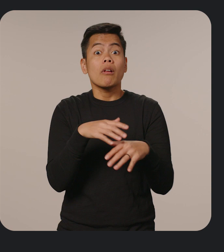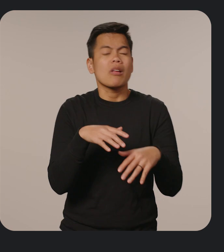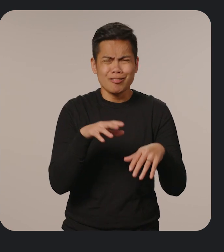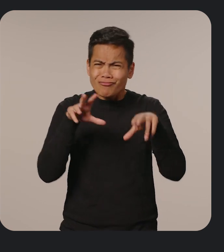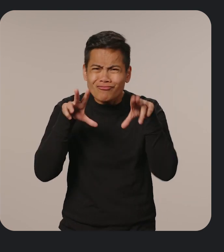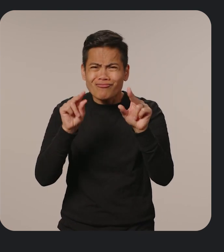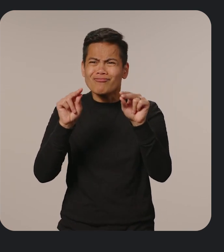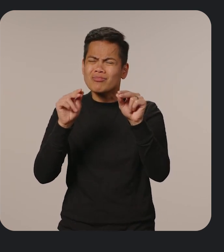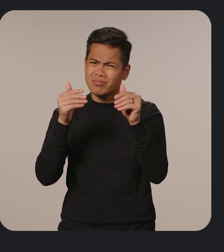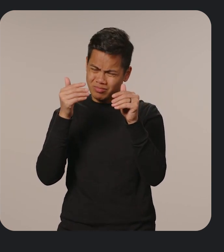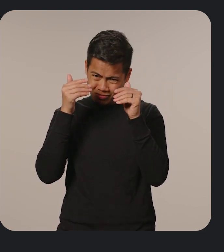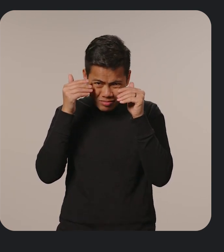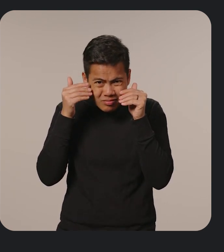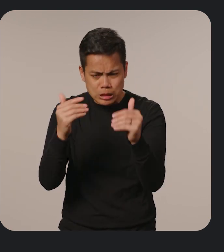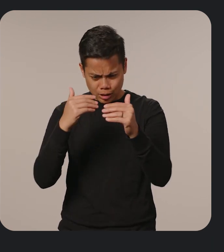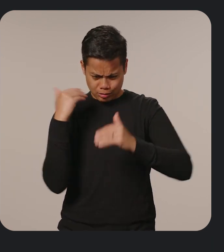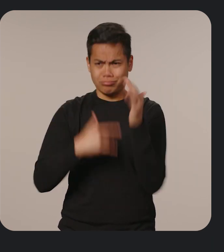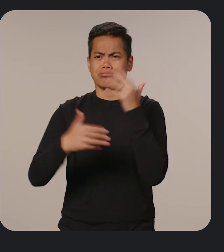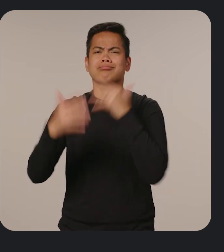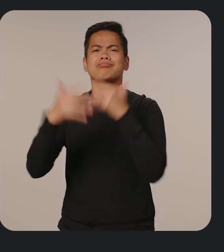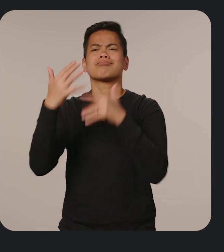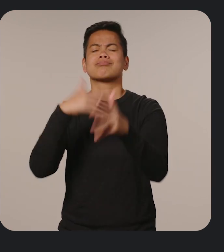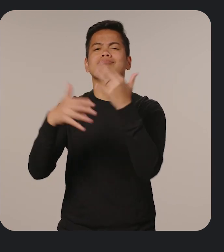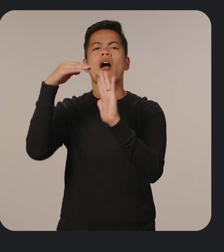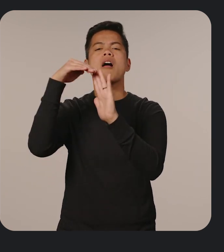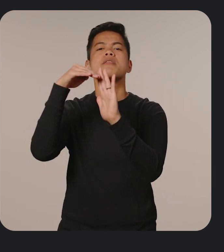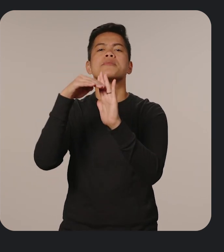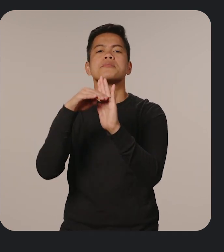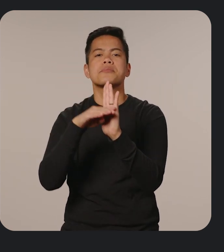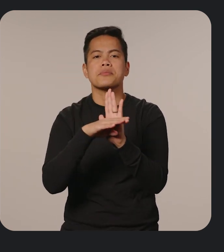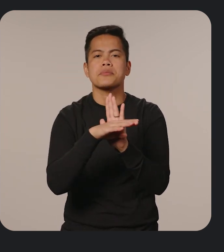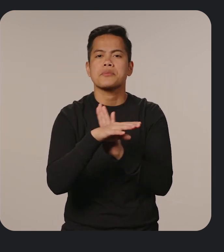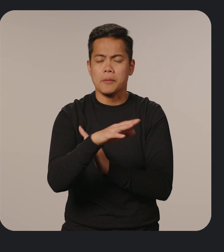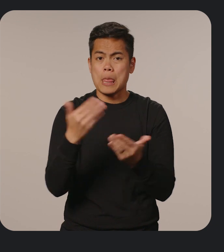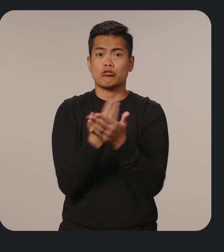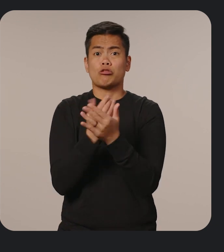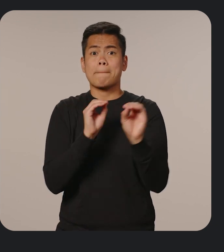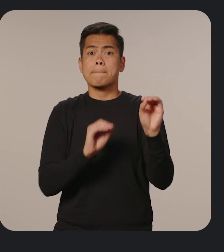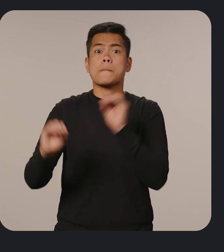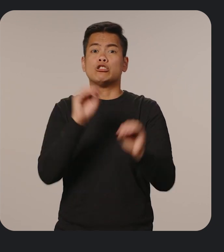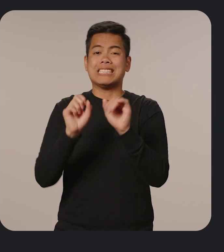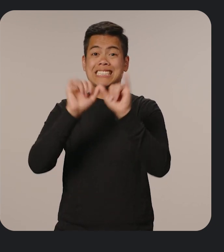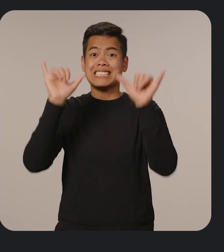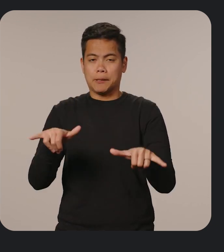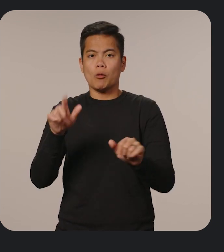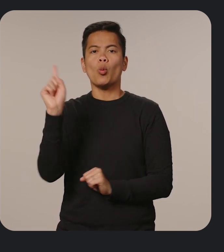so that it reacts in ways that are not necessarily expected, that go beyond what we've come to expect to ways that